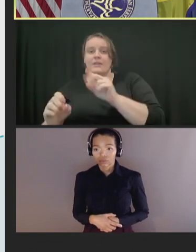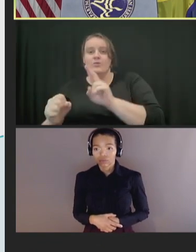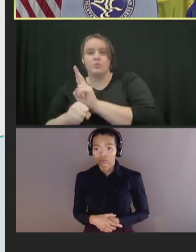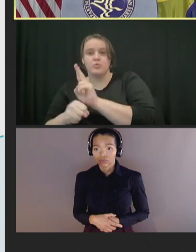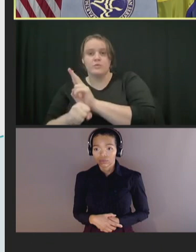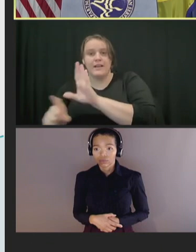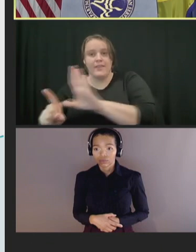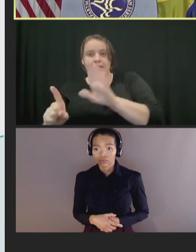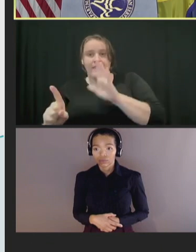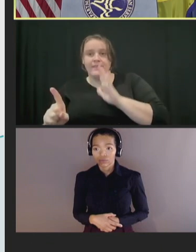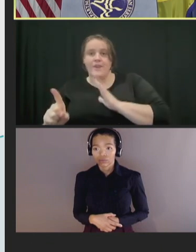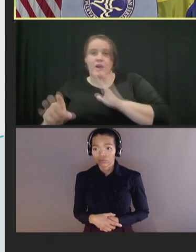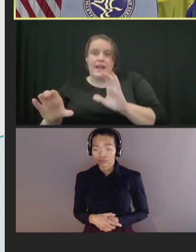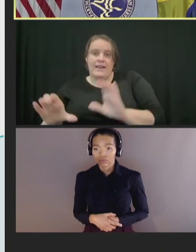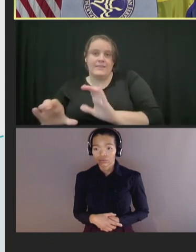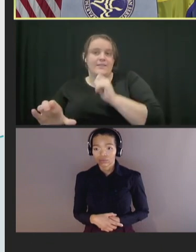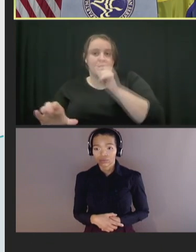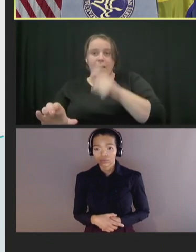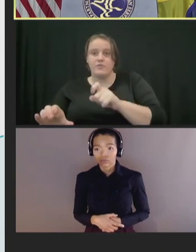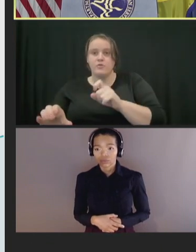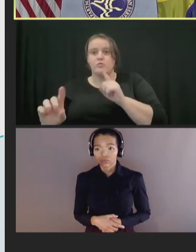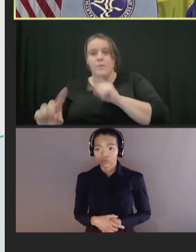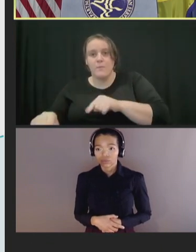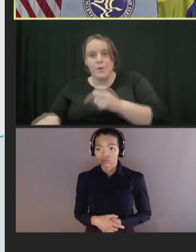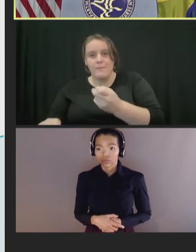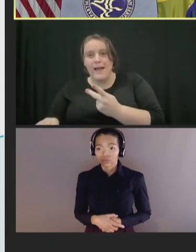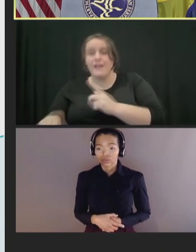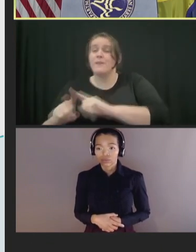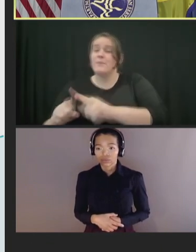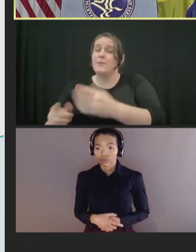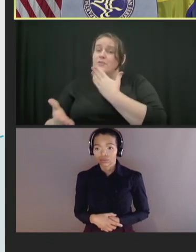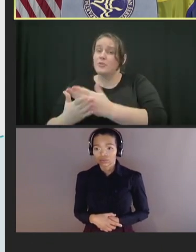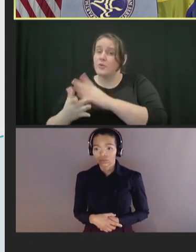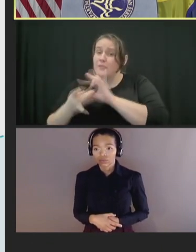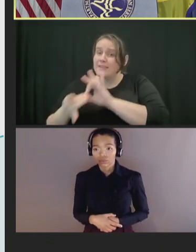relationship with them. So, we do know what they're doing in their immunization programs.